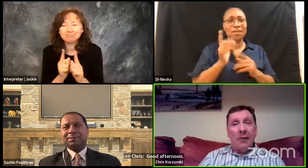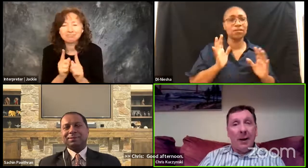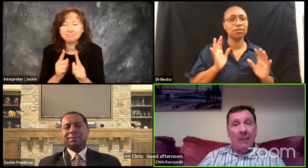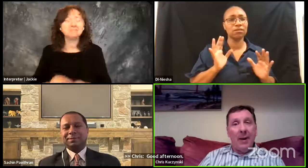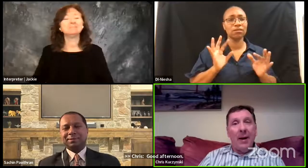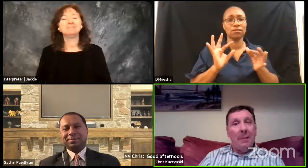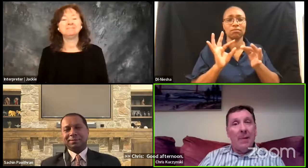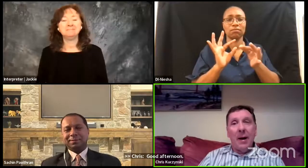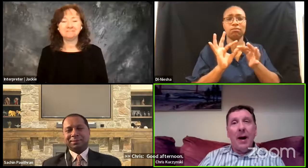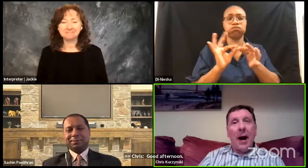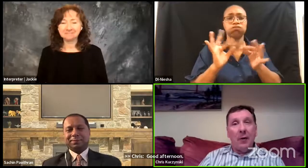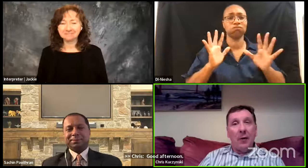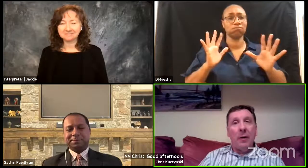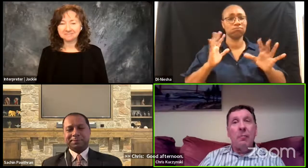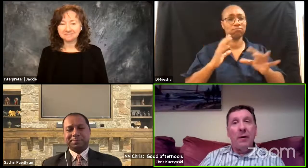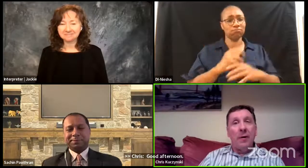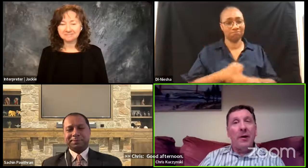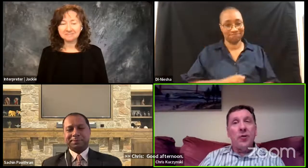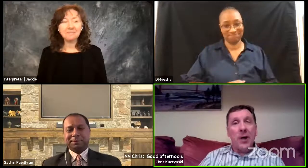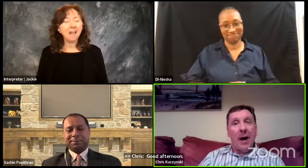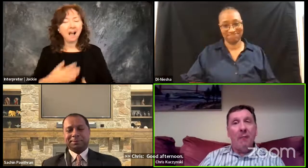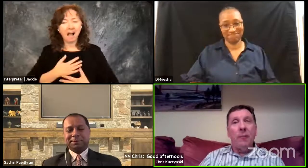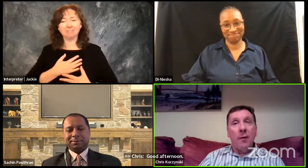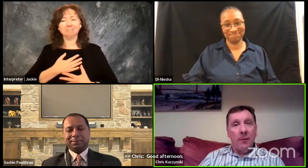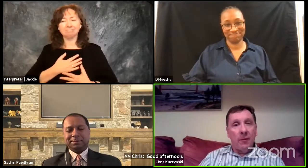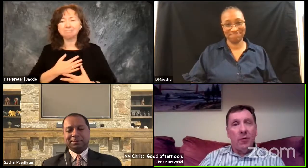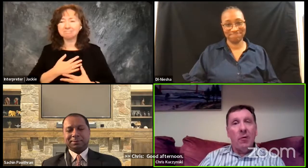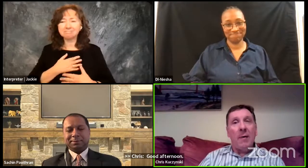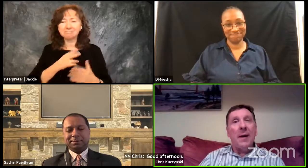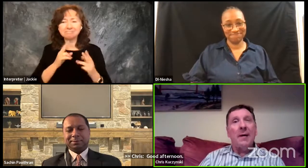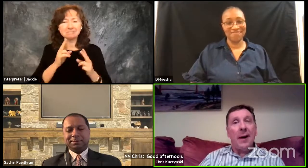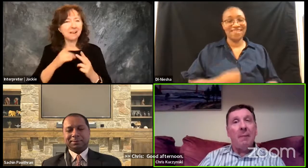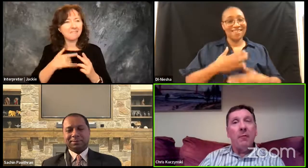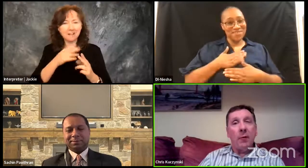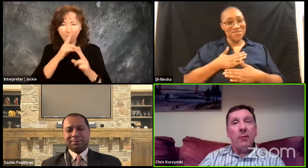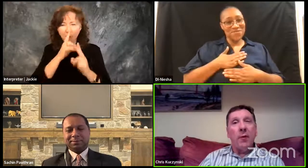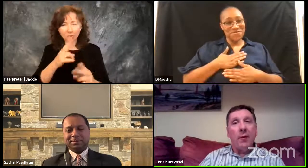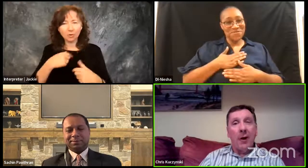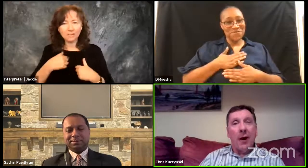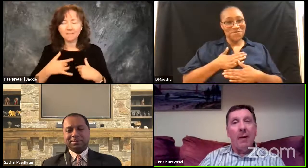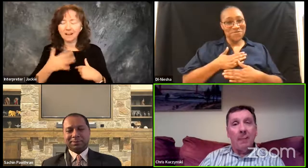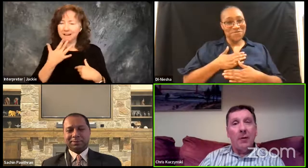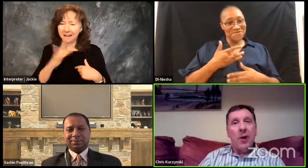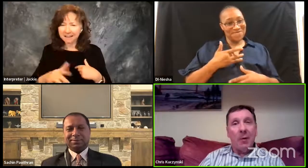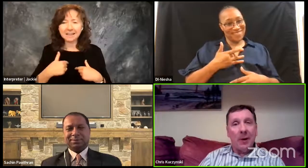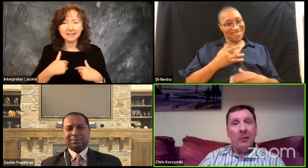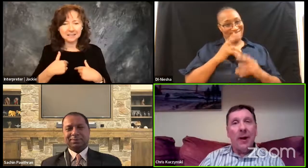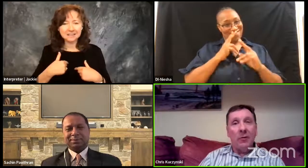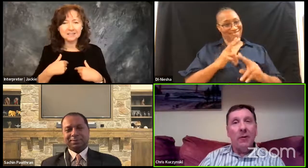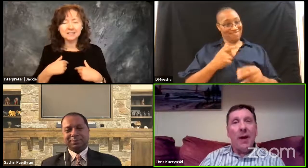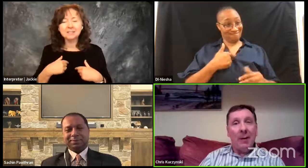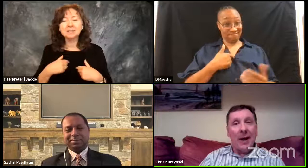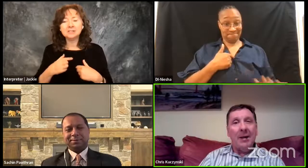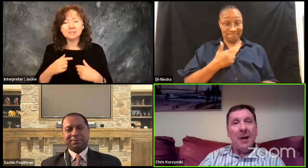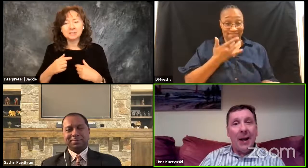It is an honor and a privilege to have been first the Chairman Greg to have nominated